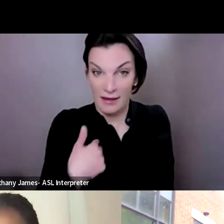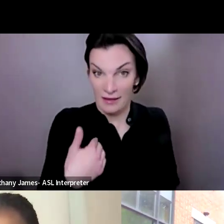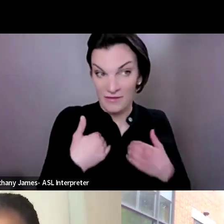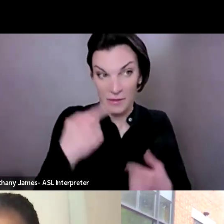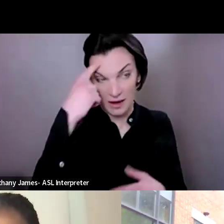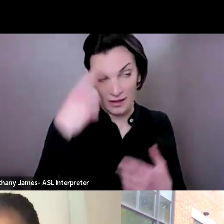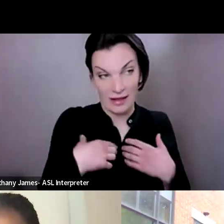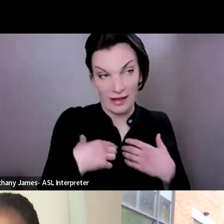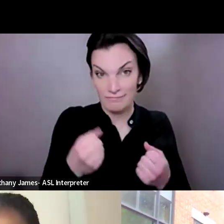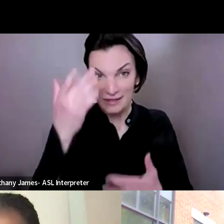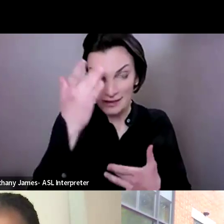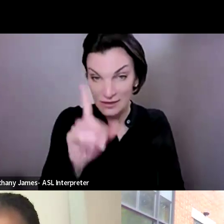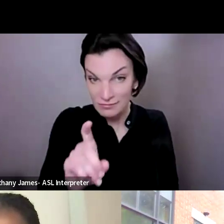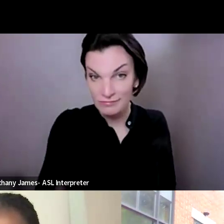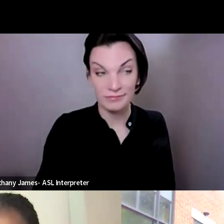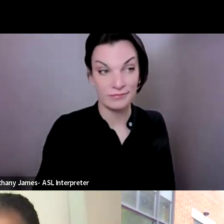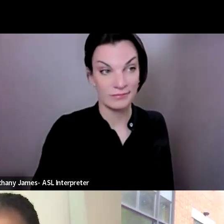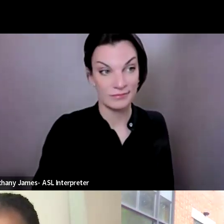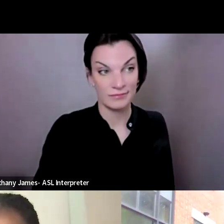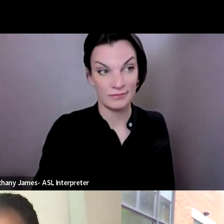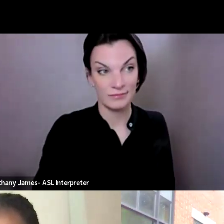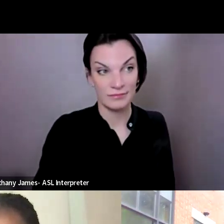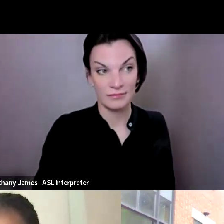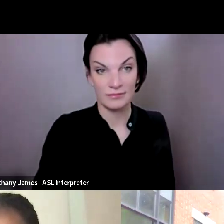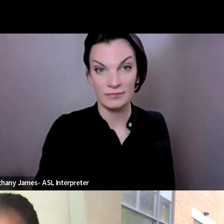pathetic thing for even to be crossing, you know, somebody's mind. It's an illness,